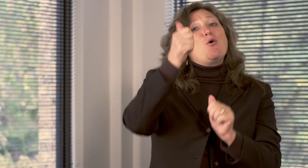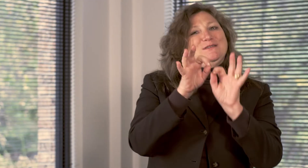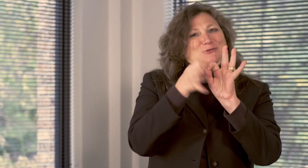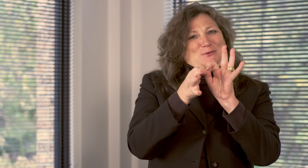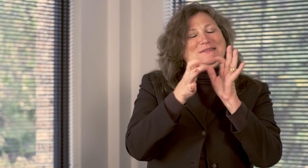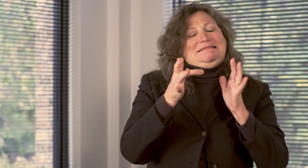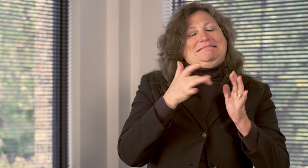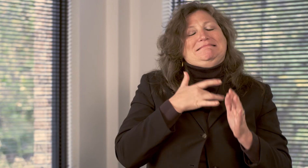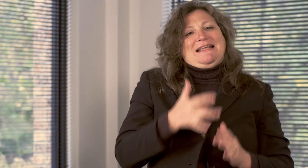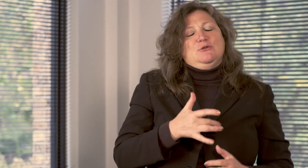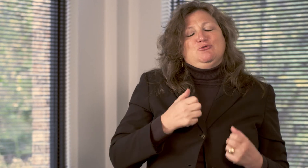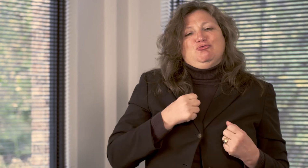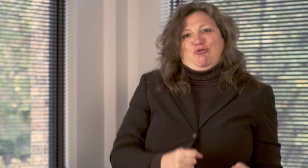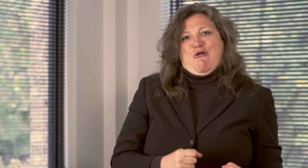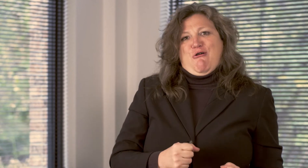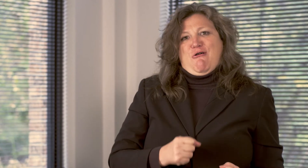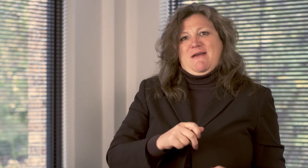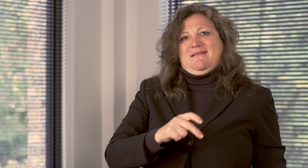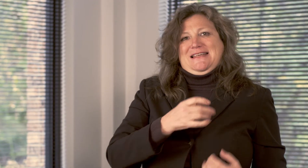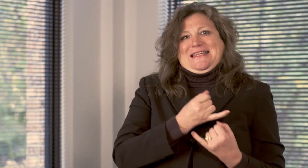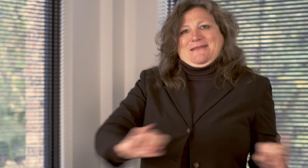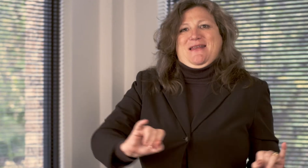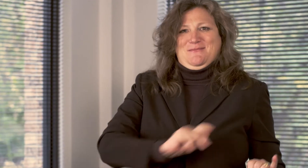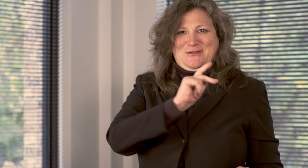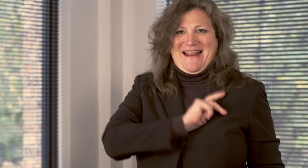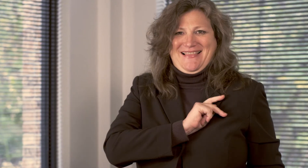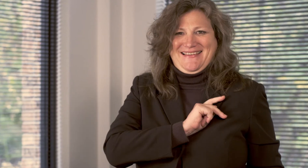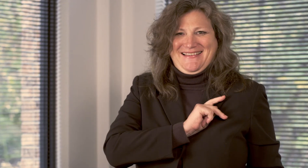I've noticed most interpreters typically have strong and independent personalities